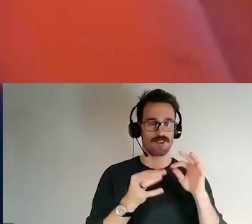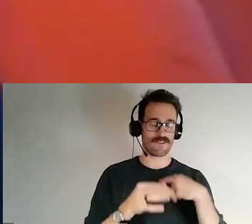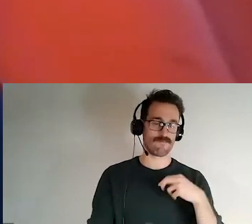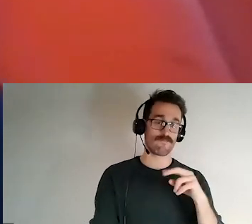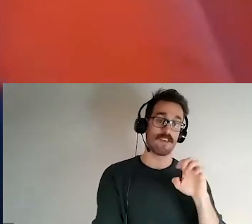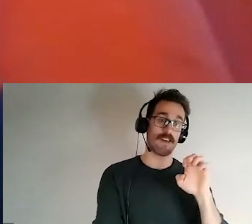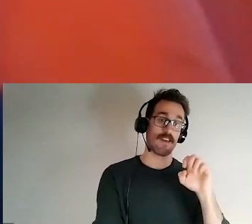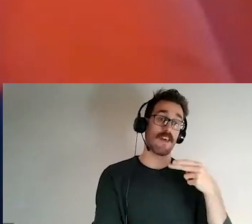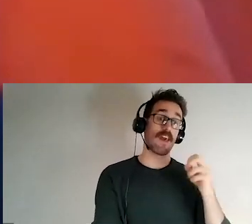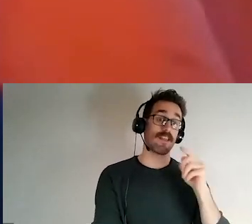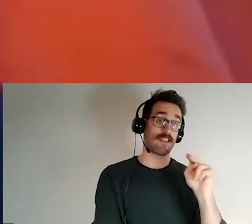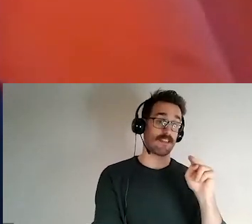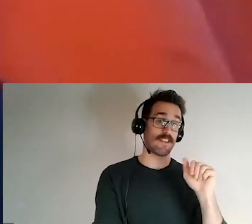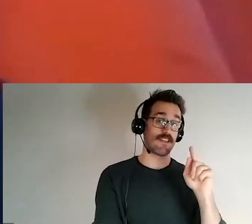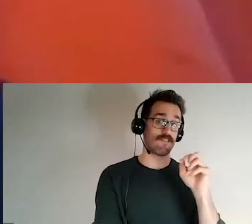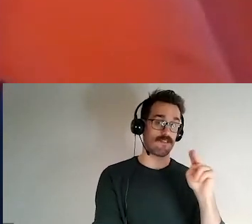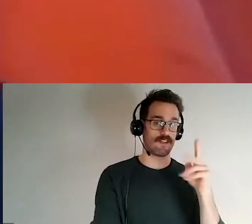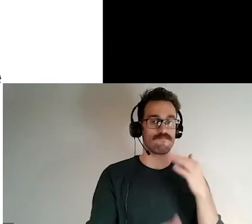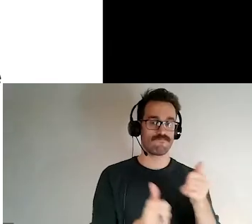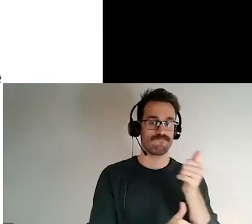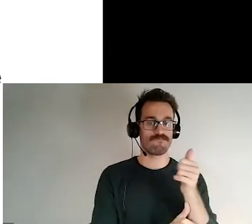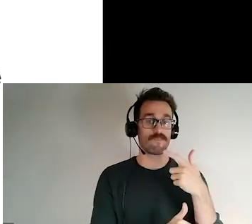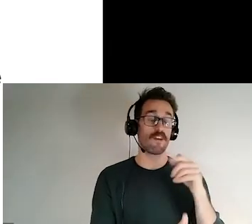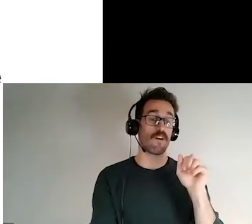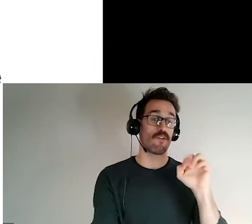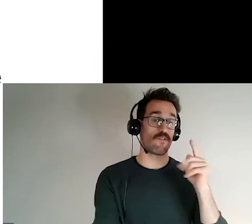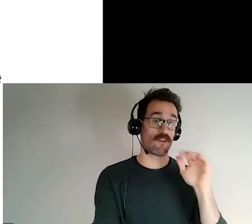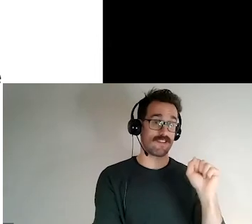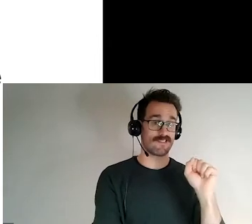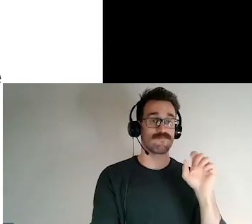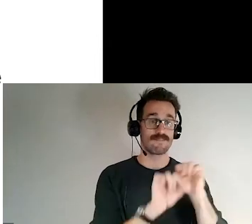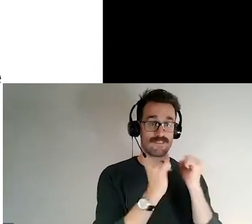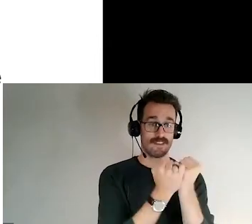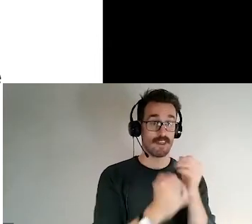Information and Support at the Arthritis Society. If you're not familiar with the Arthritis Society,